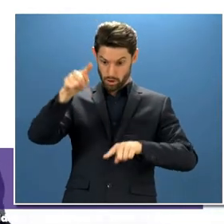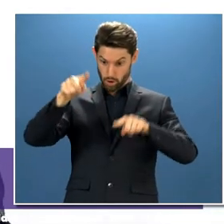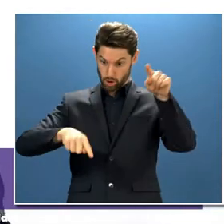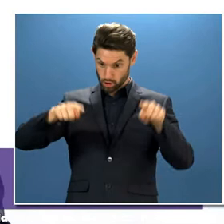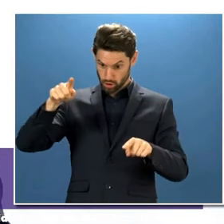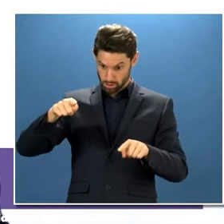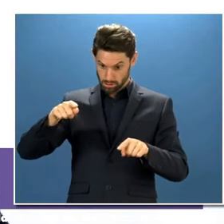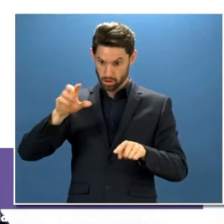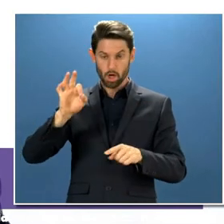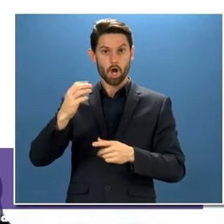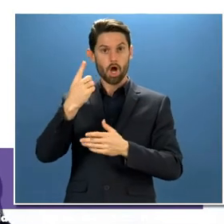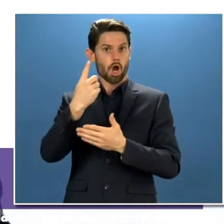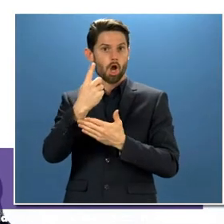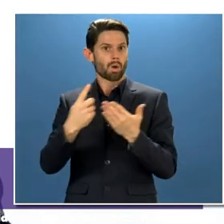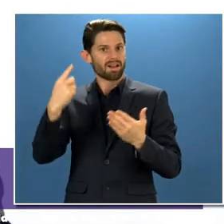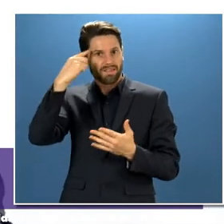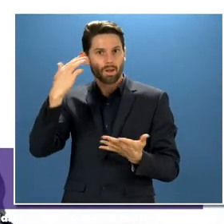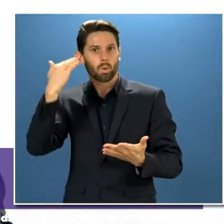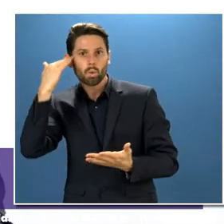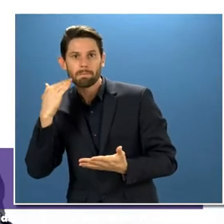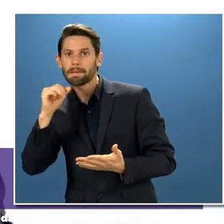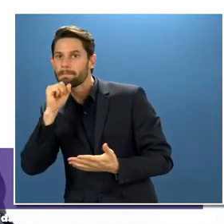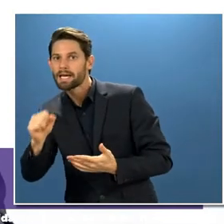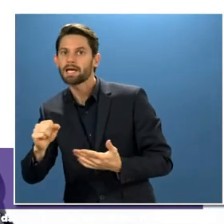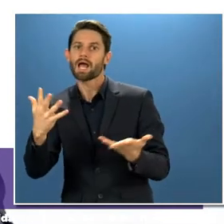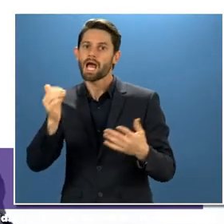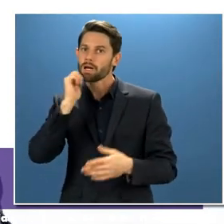equivalent of any other diversity characteristic that exists.